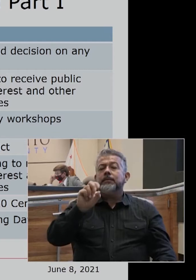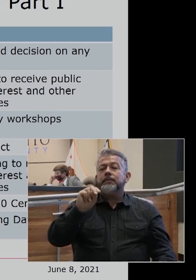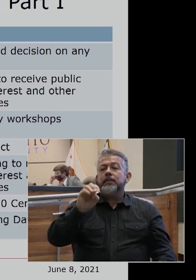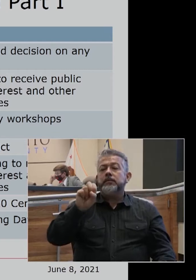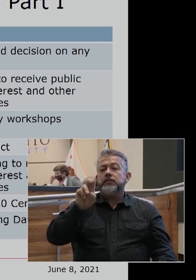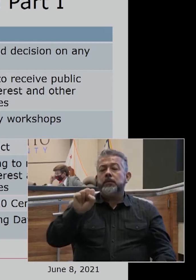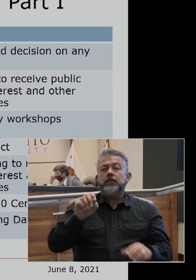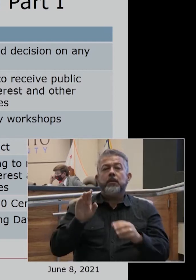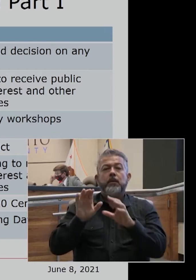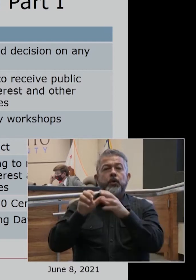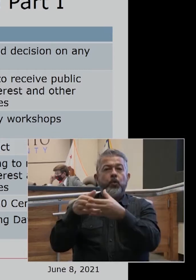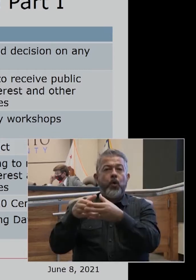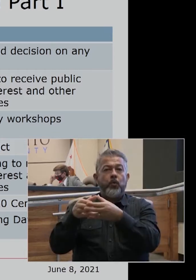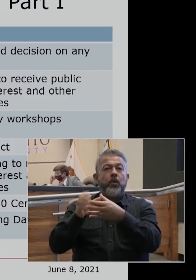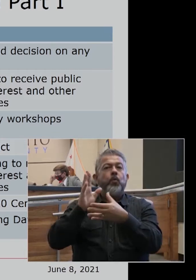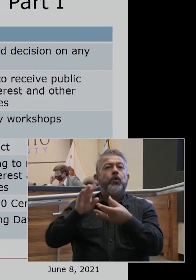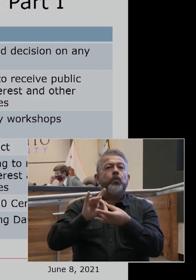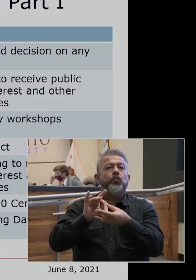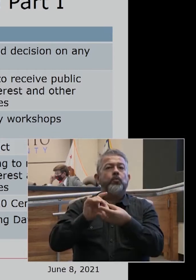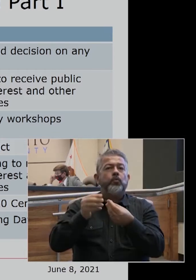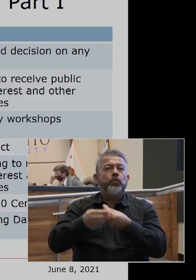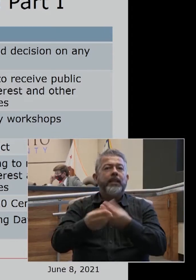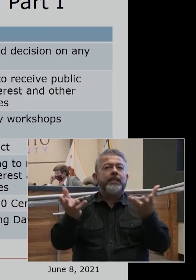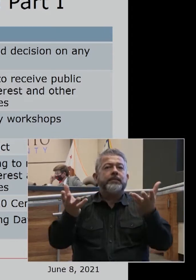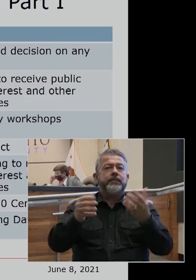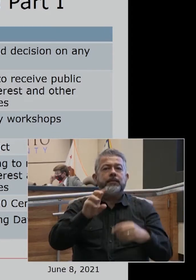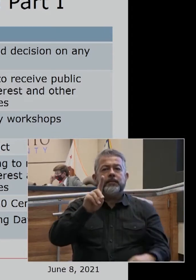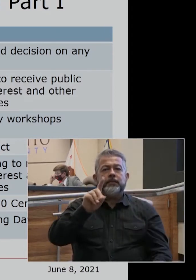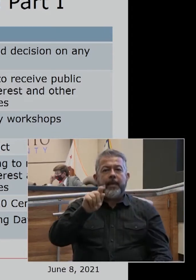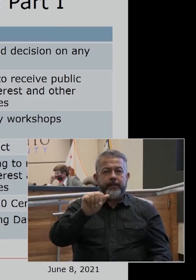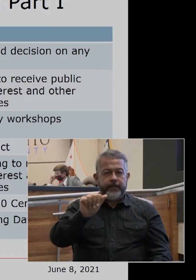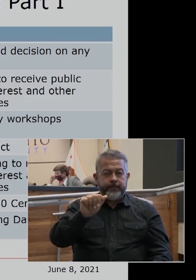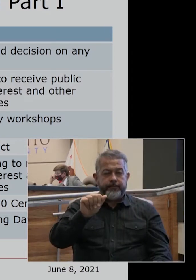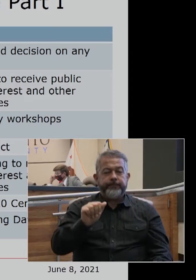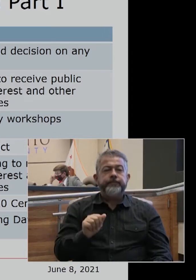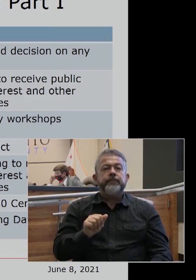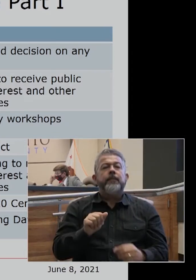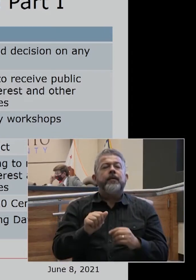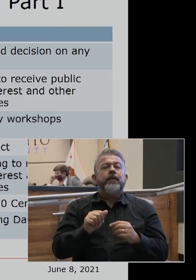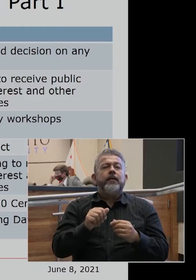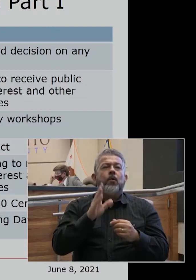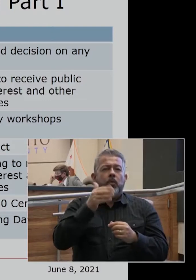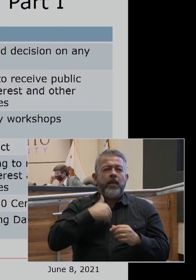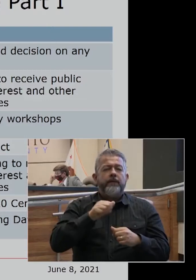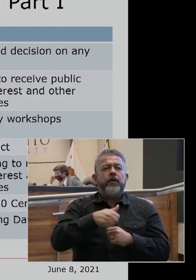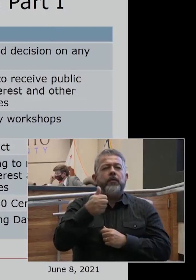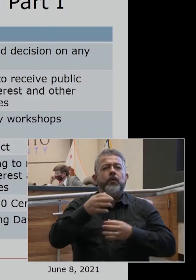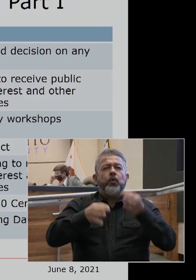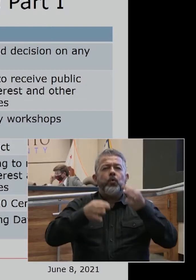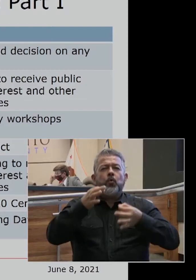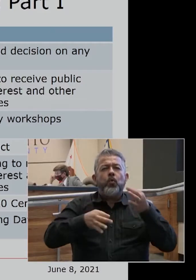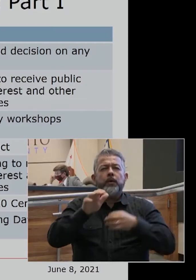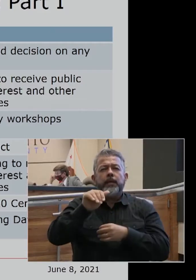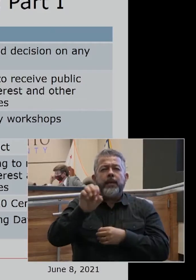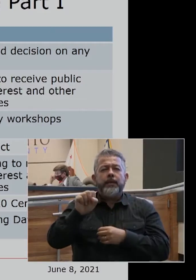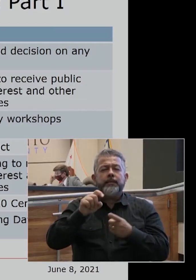IN MID AUGUST CENSUS BUREAU WILL RELEASE DATA AND THERE IS A RELEASE DATA AND THERE IS A COURT CASE IN ALABAMA THE CENSUS